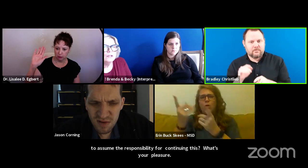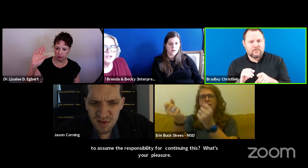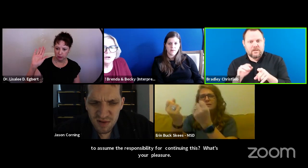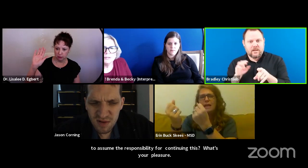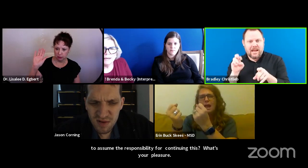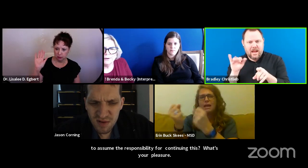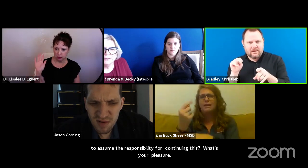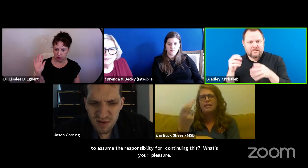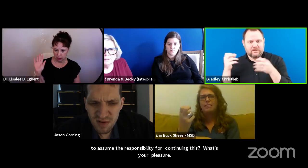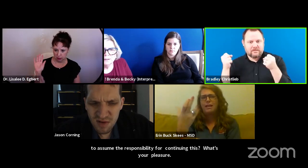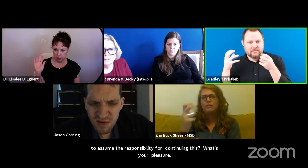The Chair calls Erin.